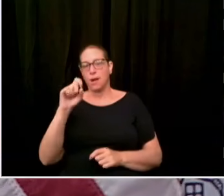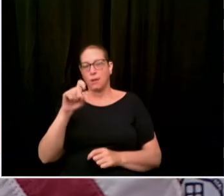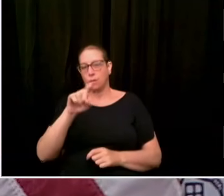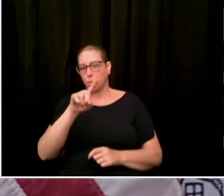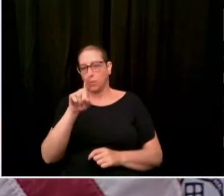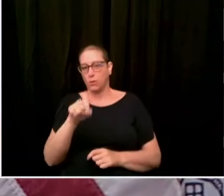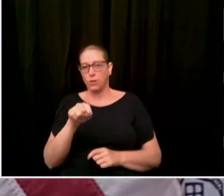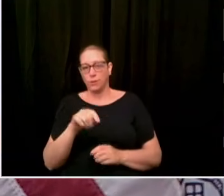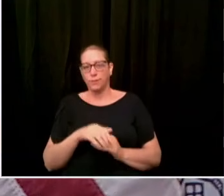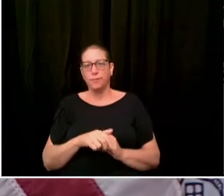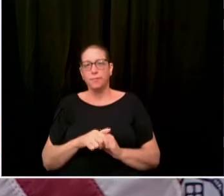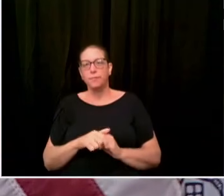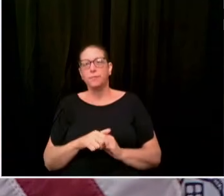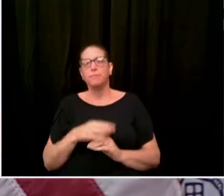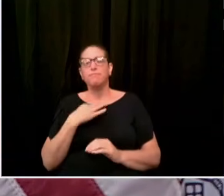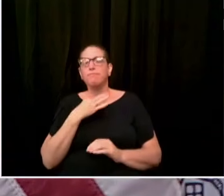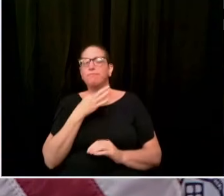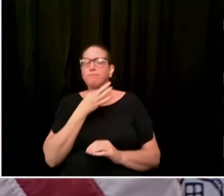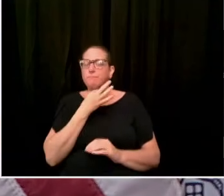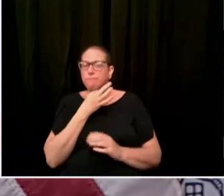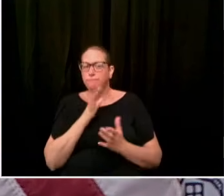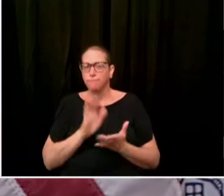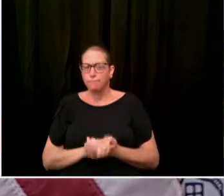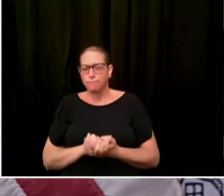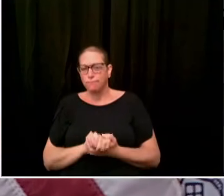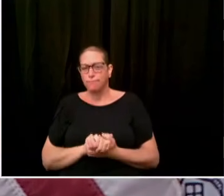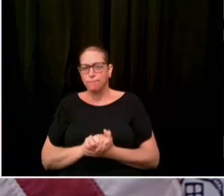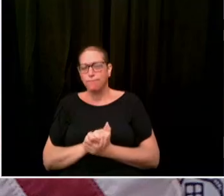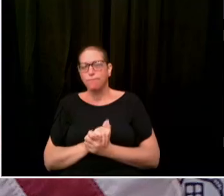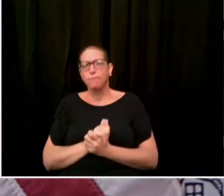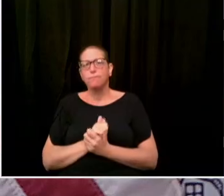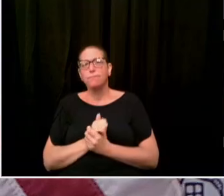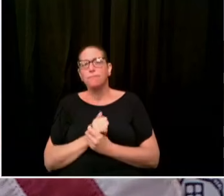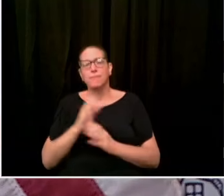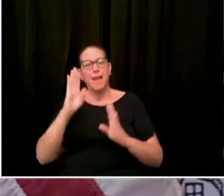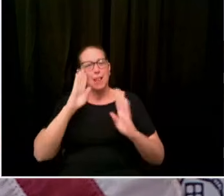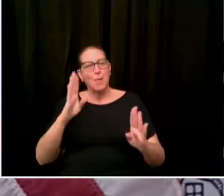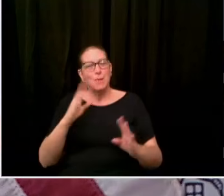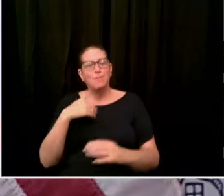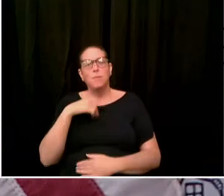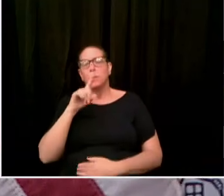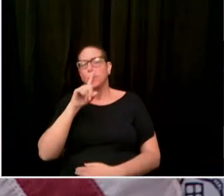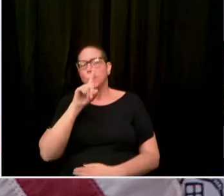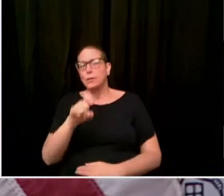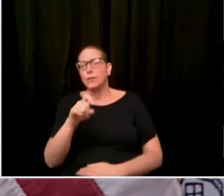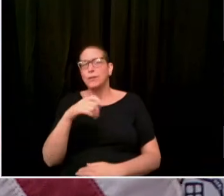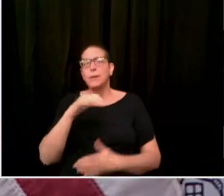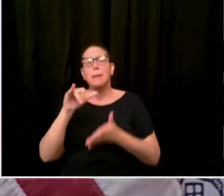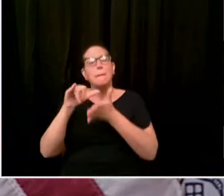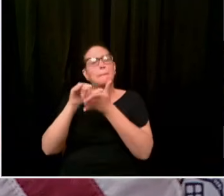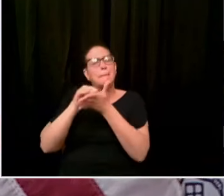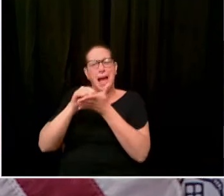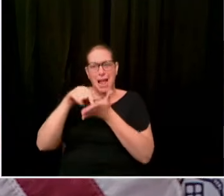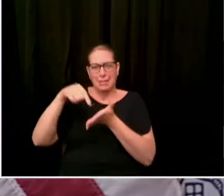NEXT WE HAVE MILES FROM NBC.